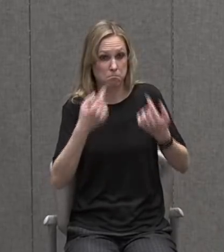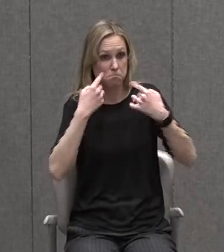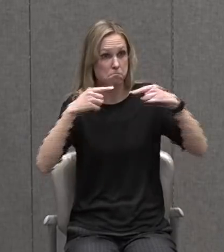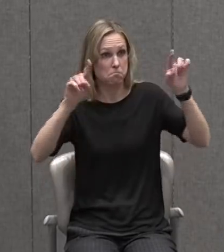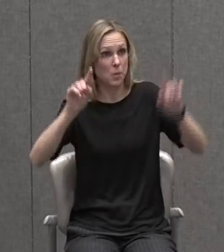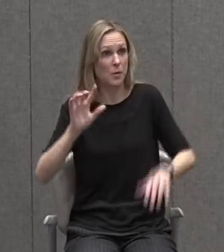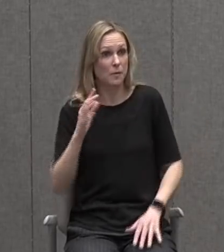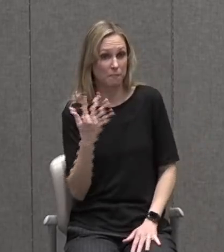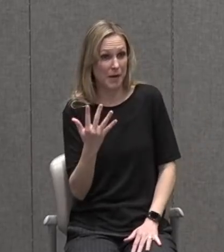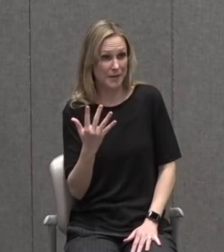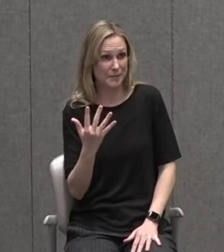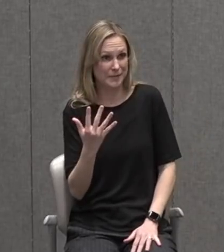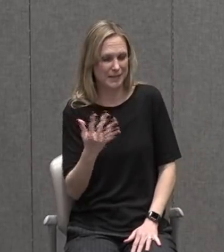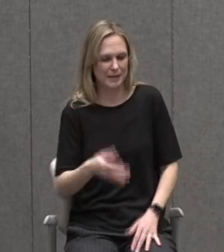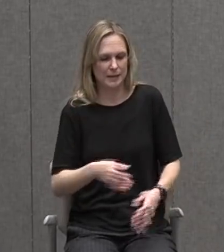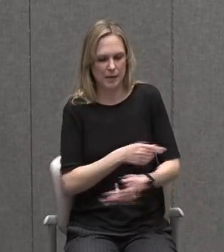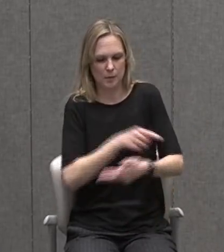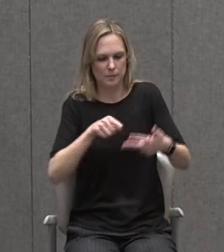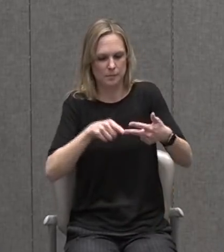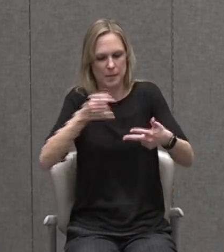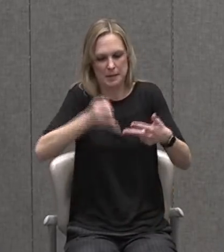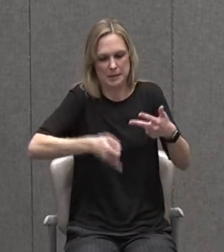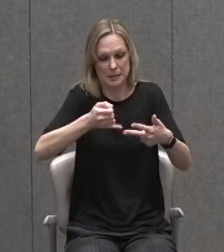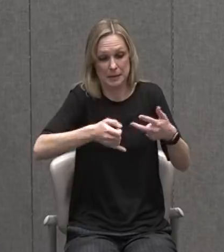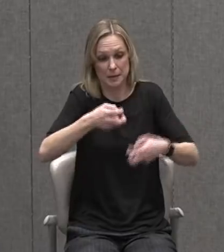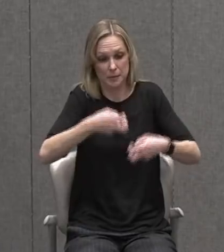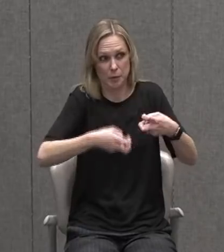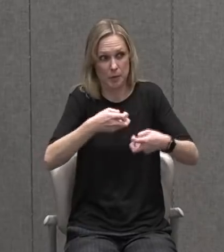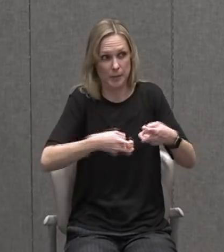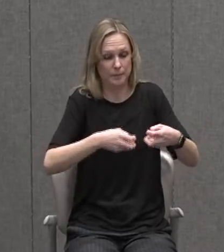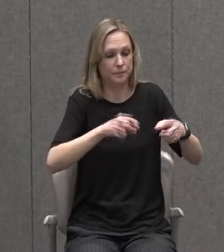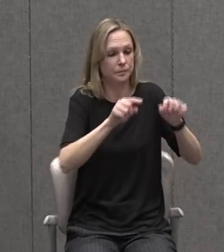Now my last one is I have a number minus a number divided